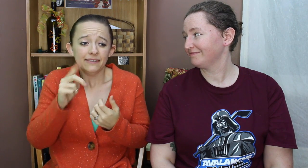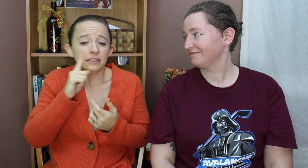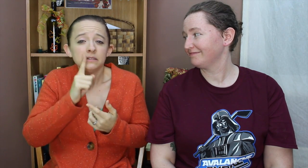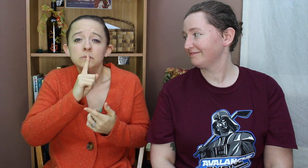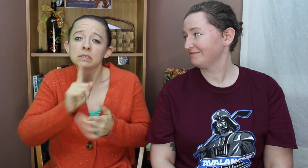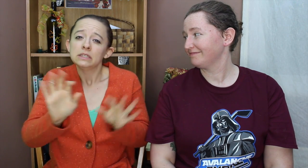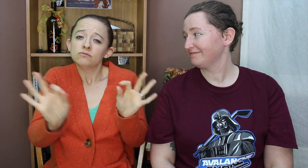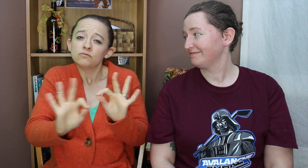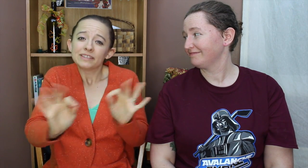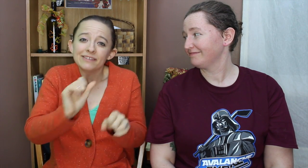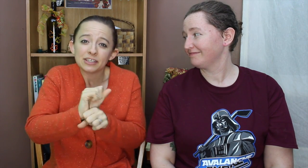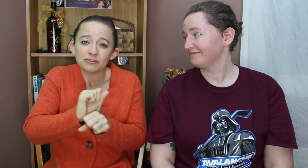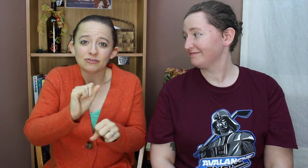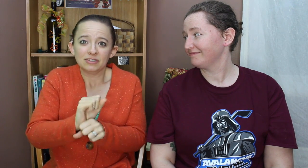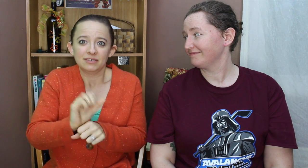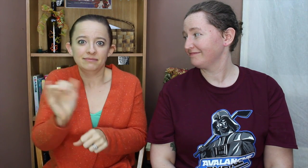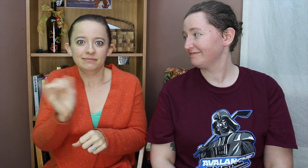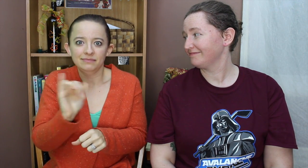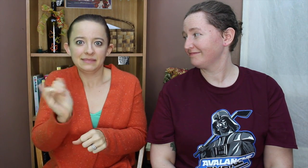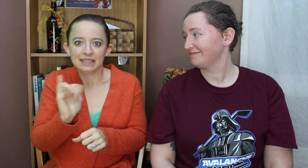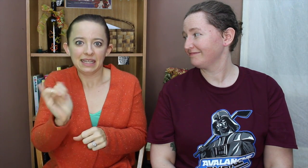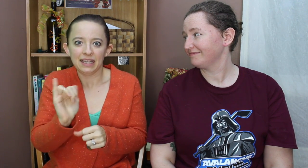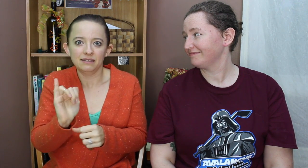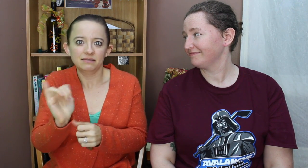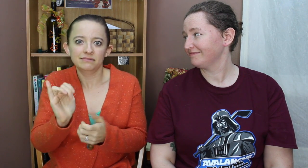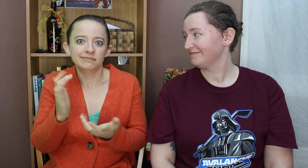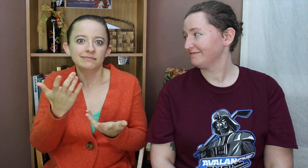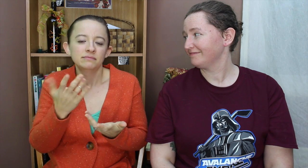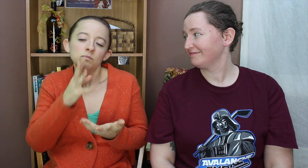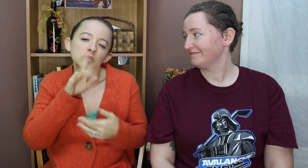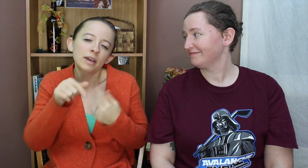have communication problems." But it's really not a big deal. Even just for